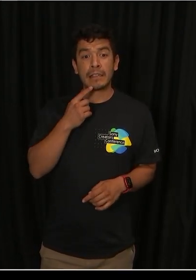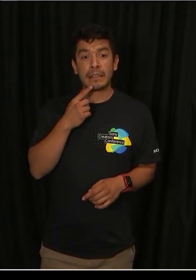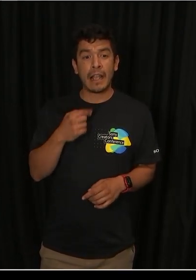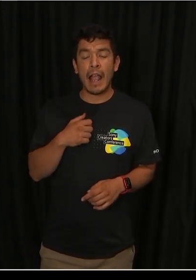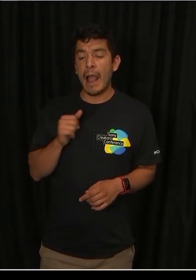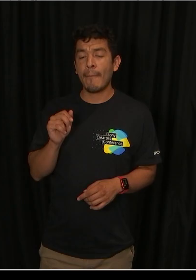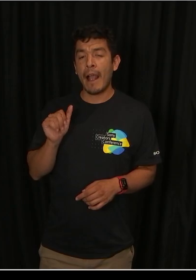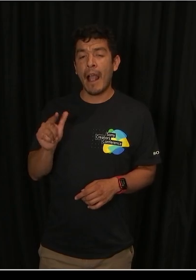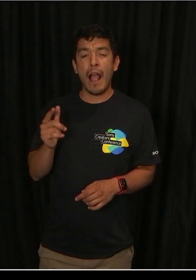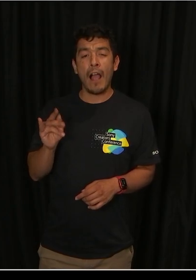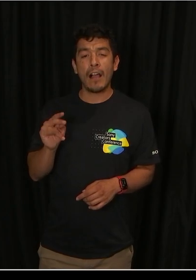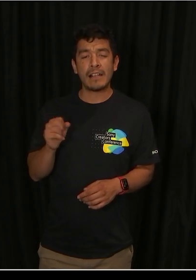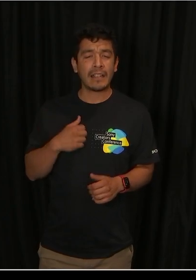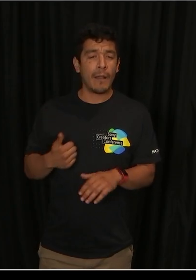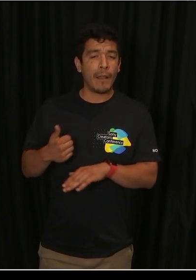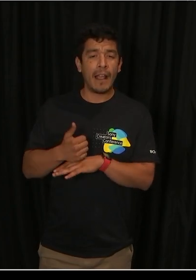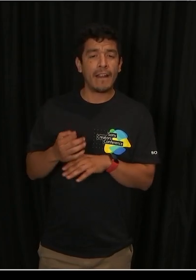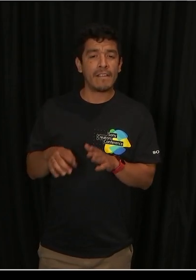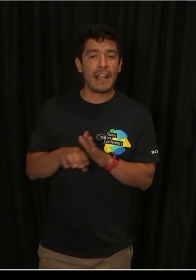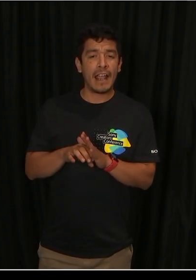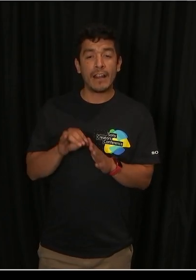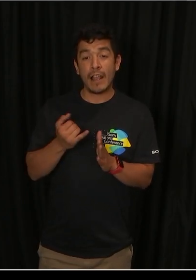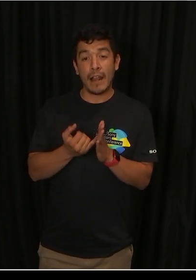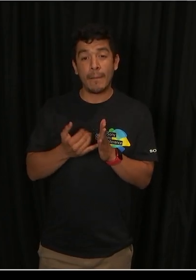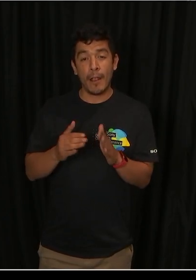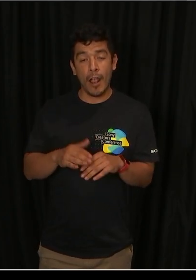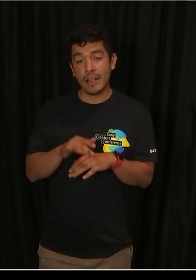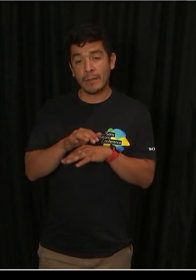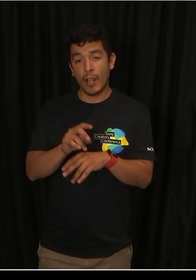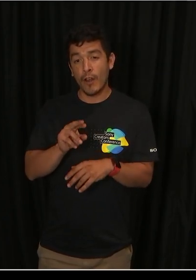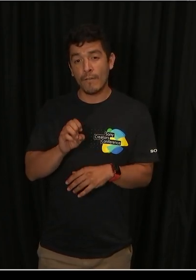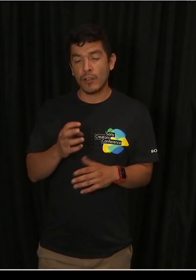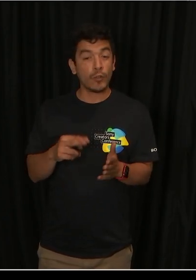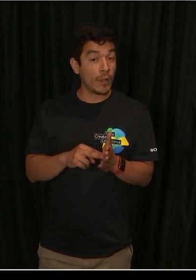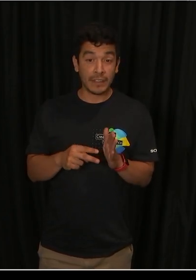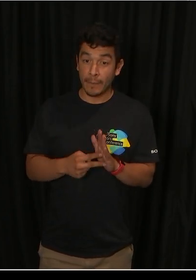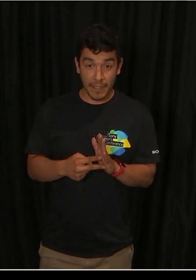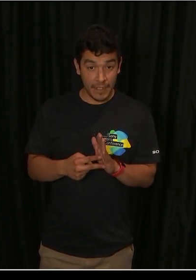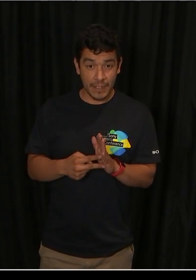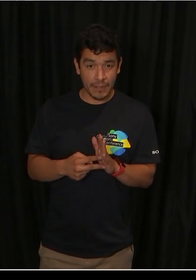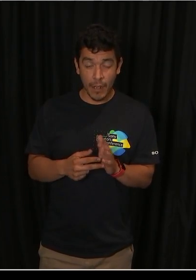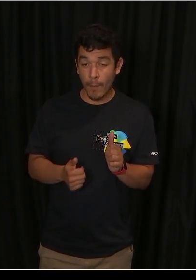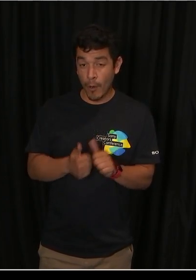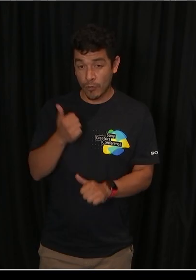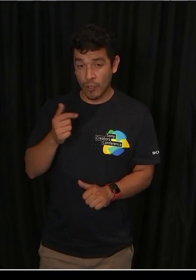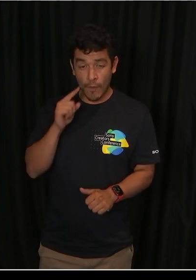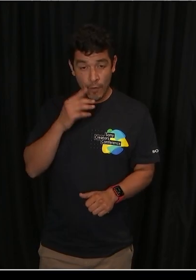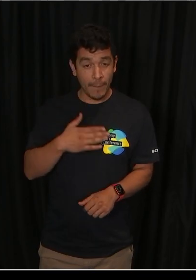the head of character animation on Spider-Verse. And what that means primarily for my job